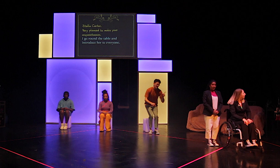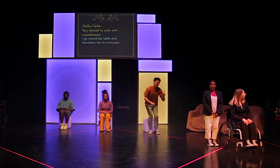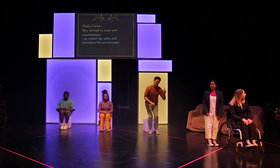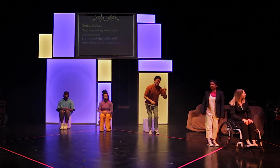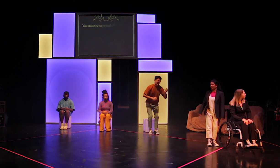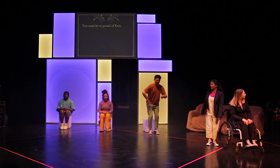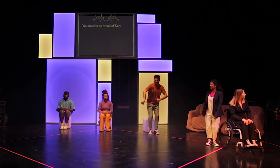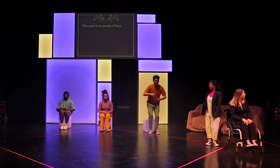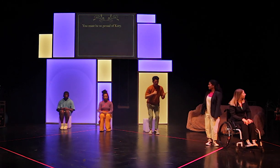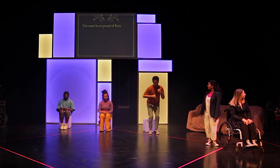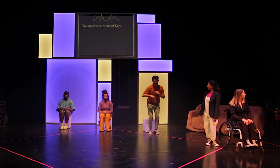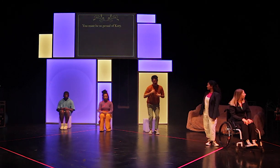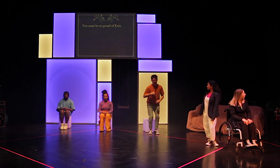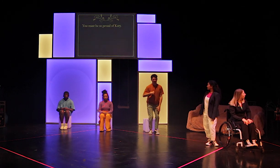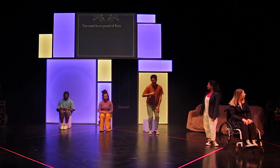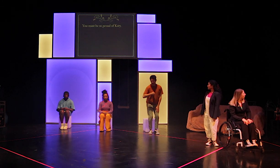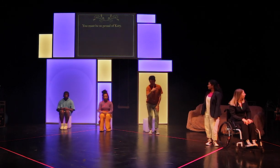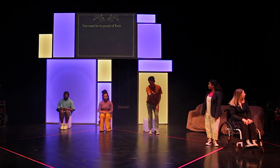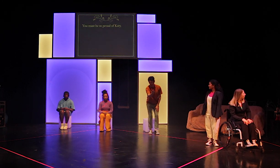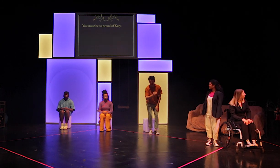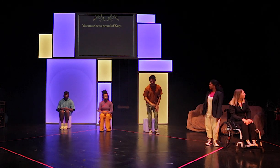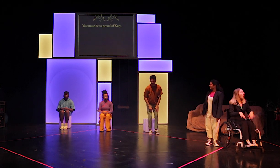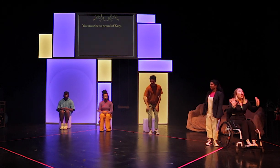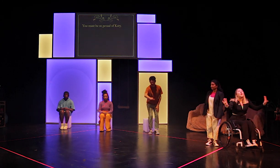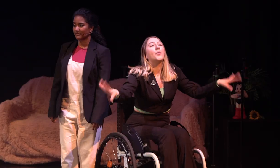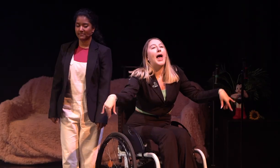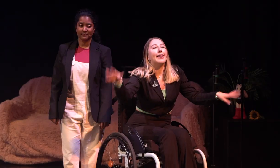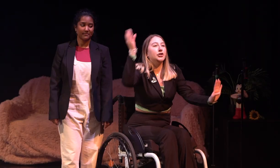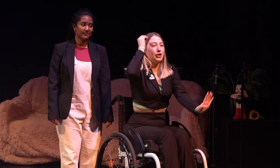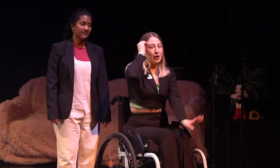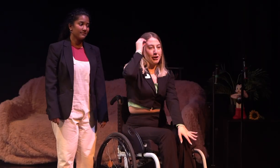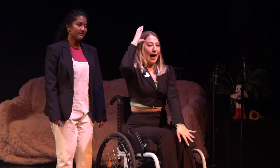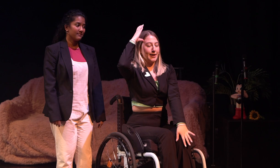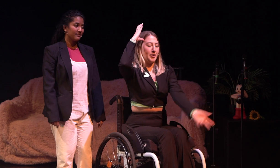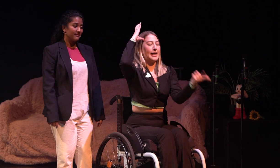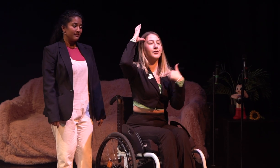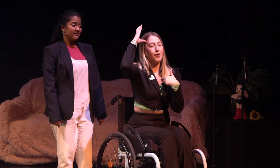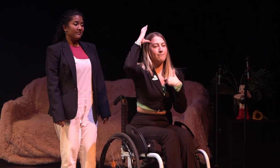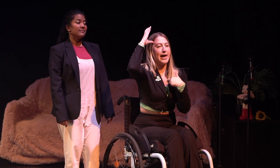You must be so proud of Katy. - Well, she doesn't get the brains from